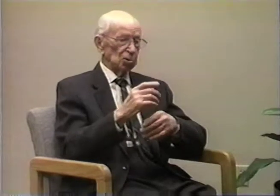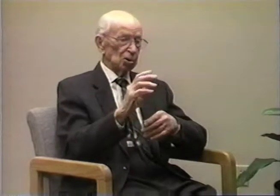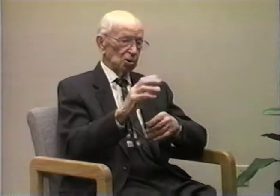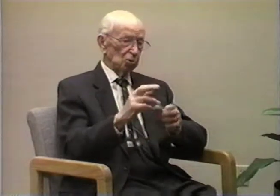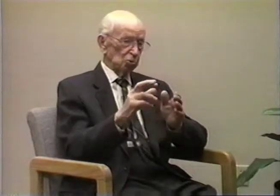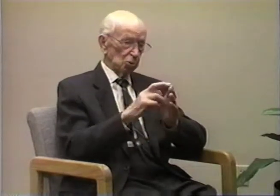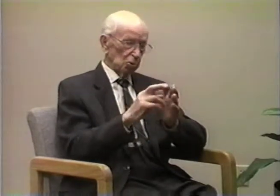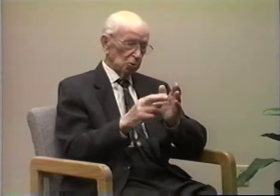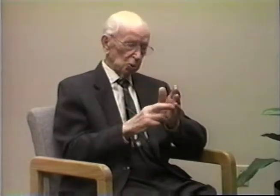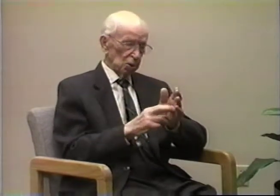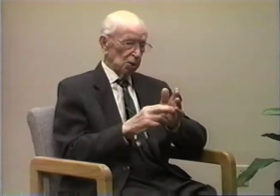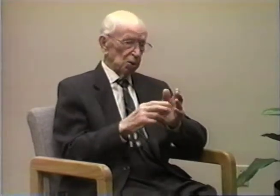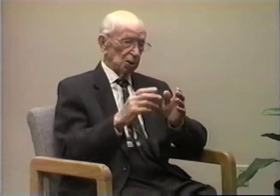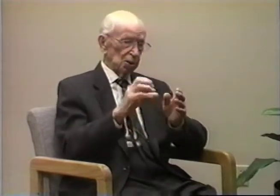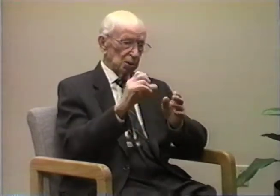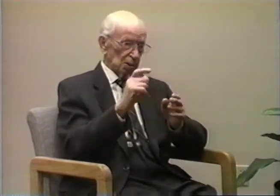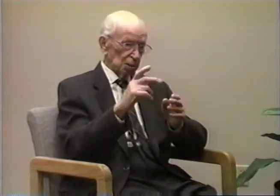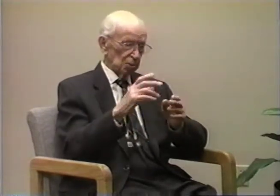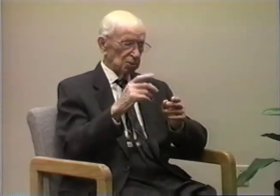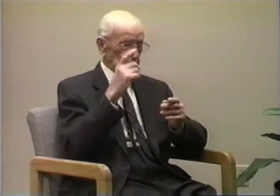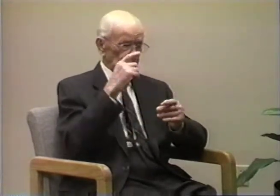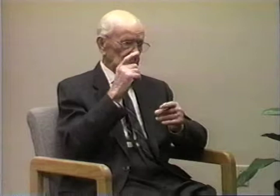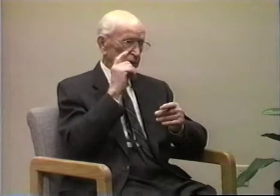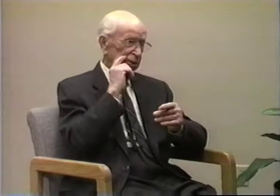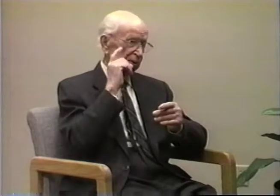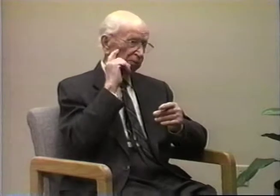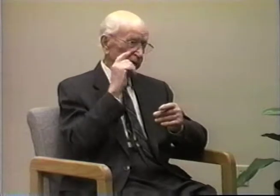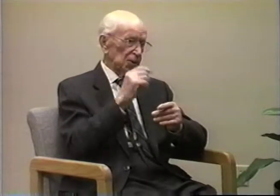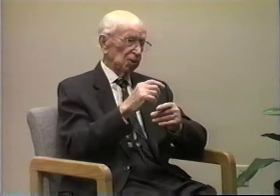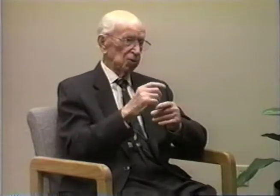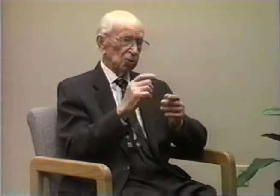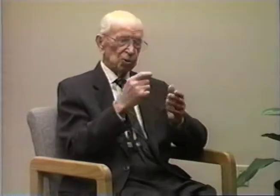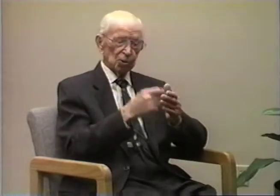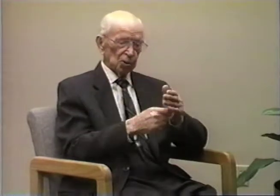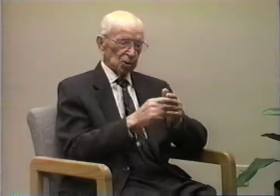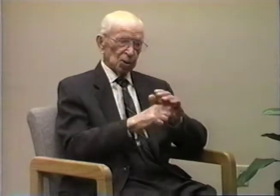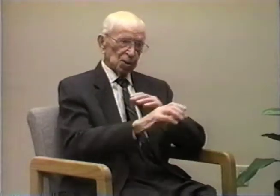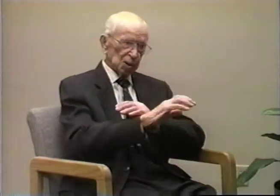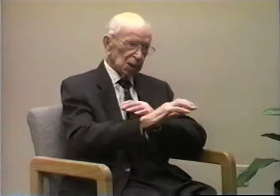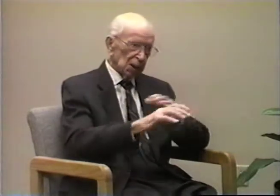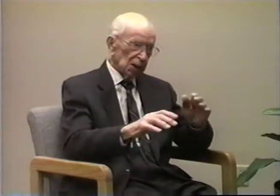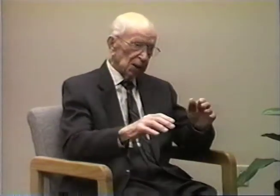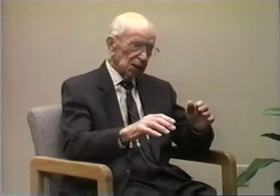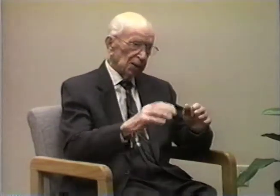There were only two rules. It was a club for Deaf people,